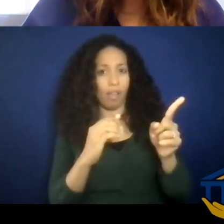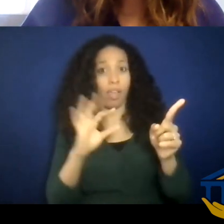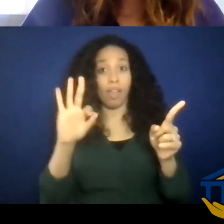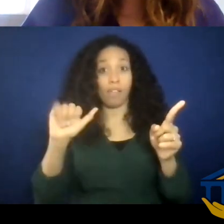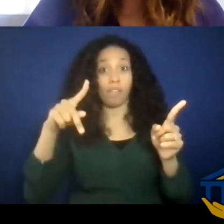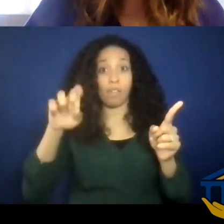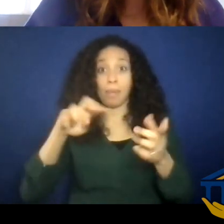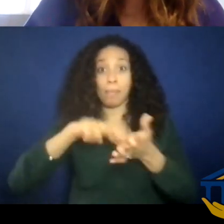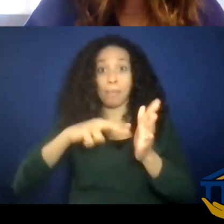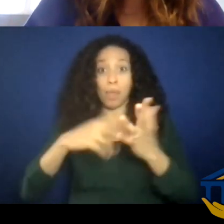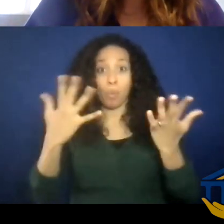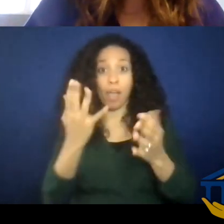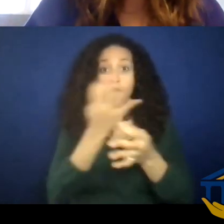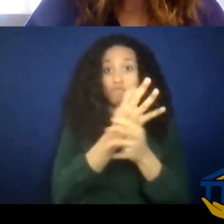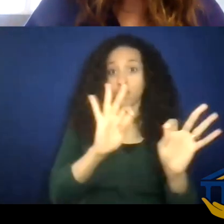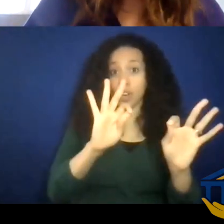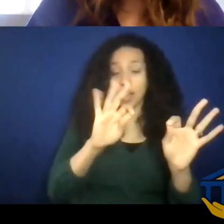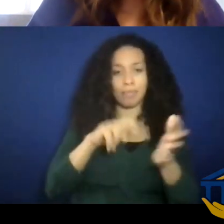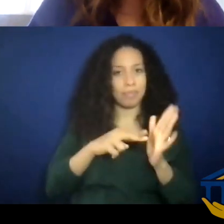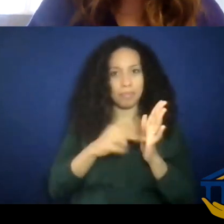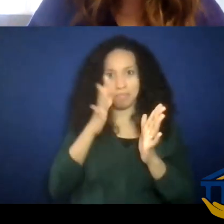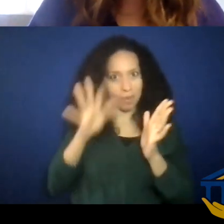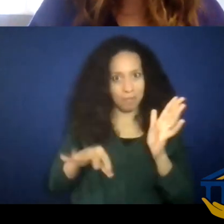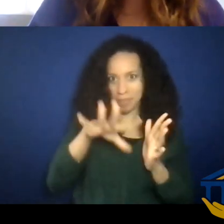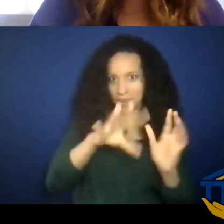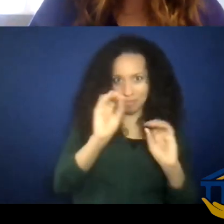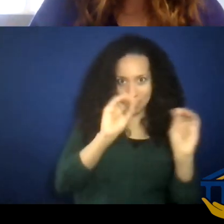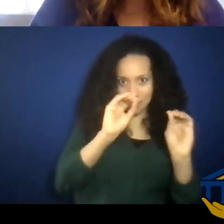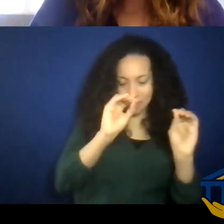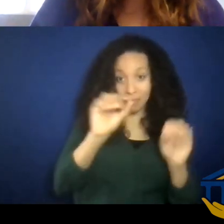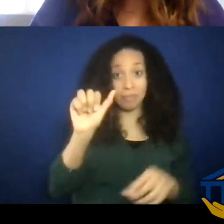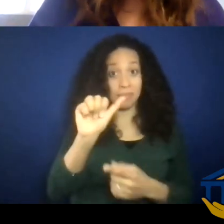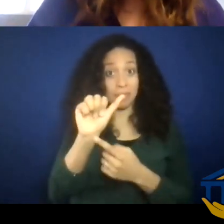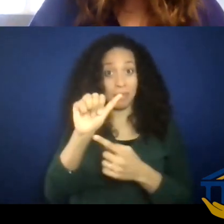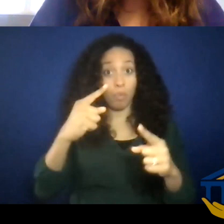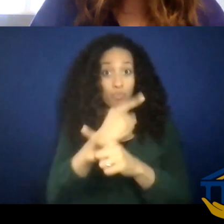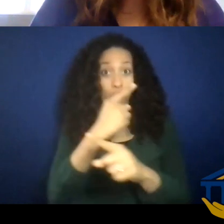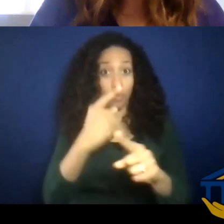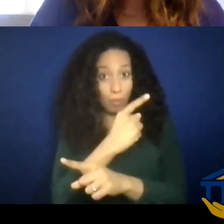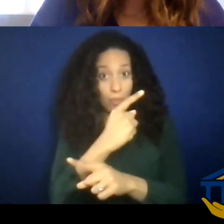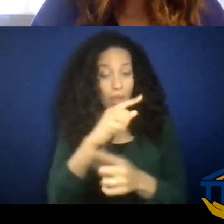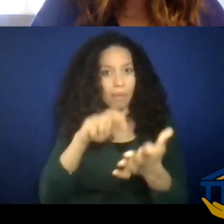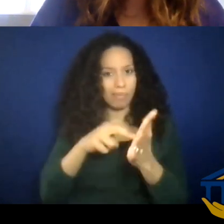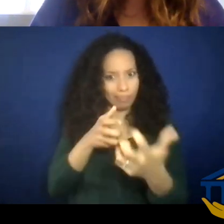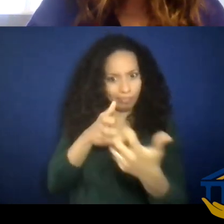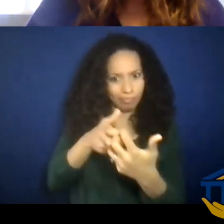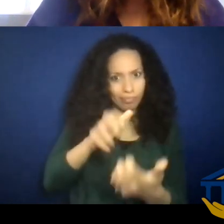Appropriate: as you can see meeting individual child's needs. They have to make progress and